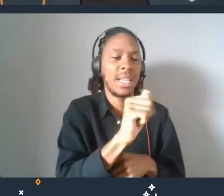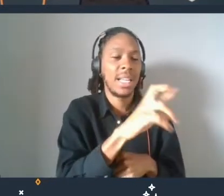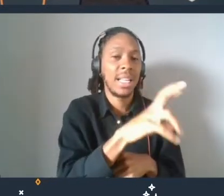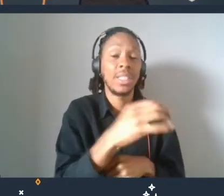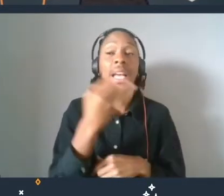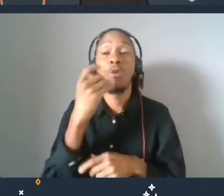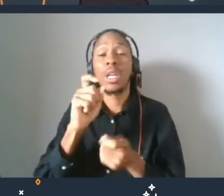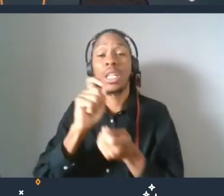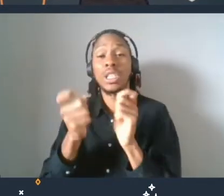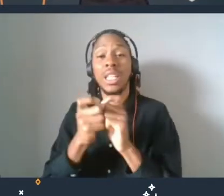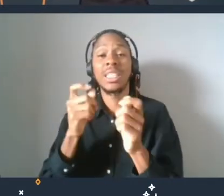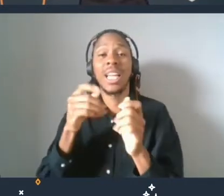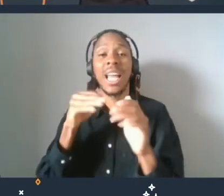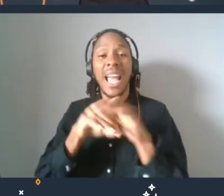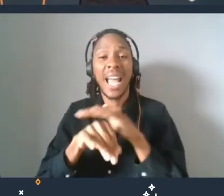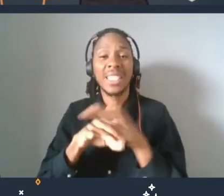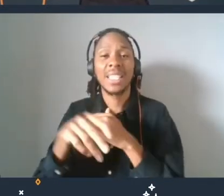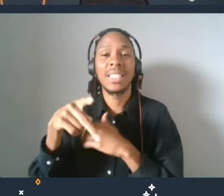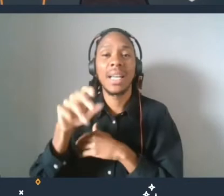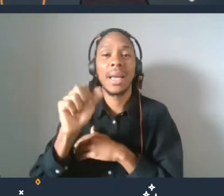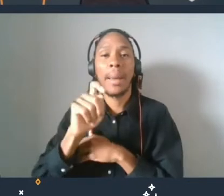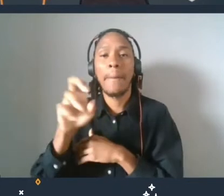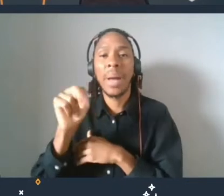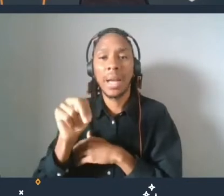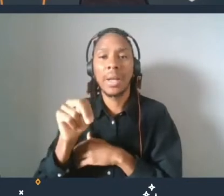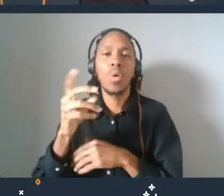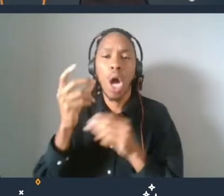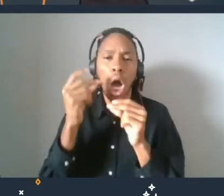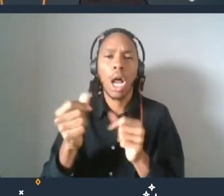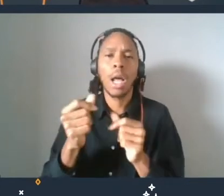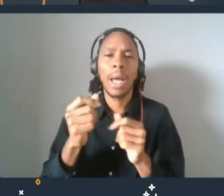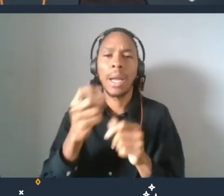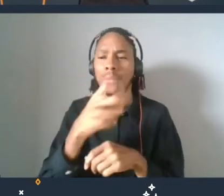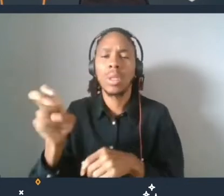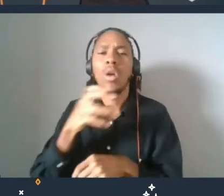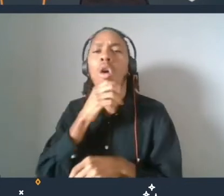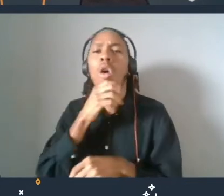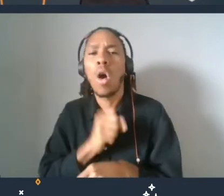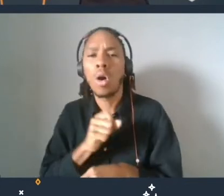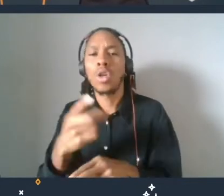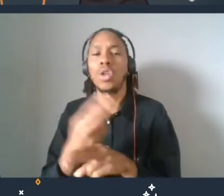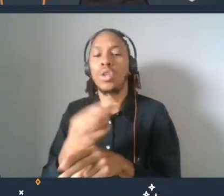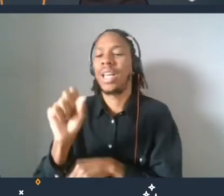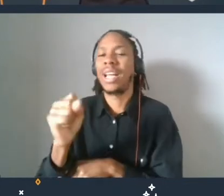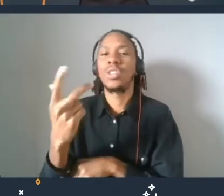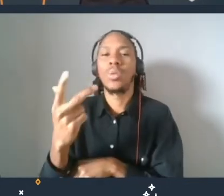where you want to automatically archive it based on the last access of the data, use S3 Intelligent-Tiering.